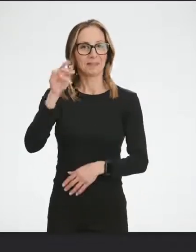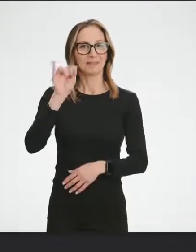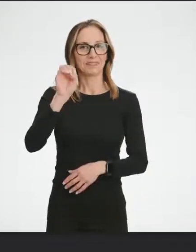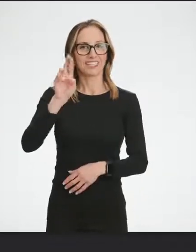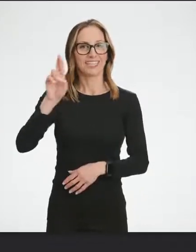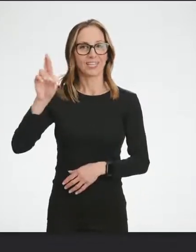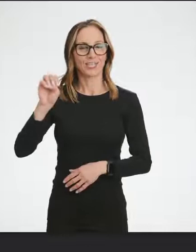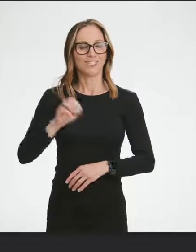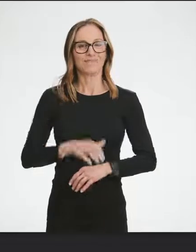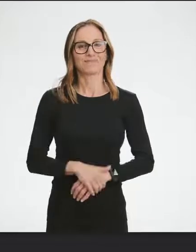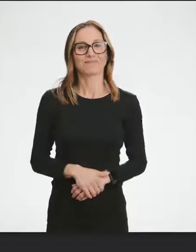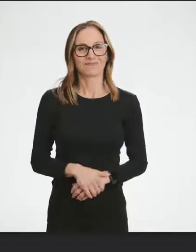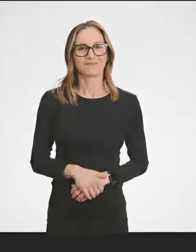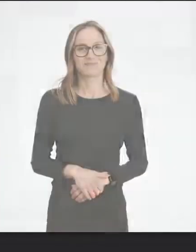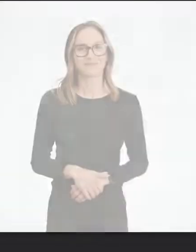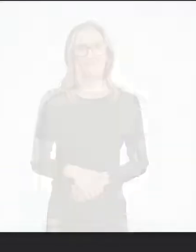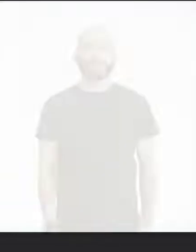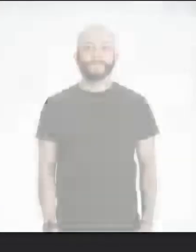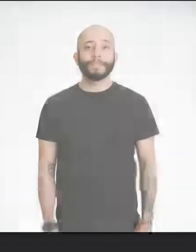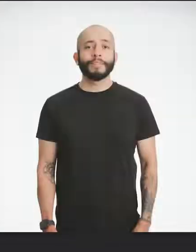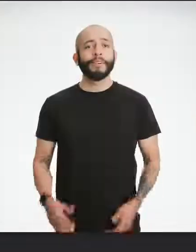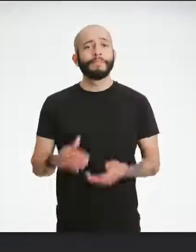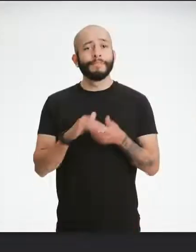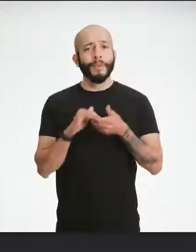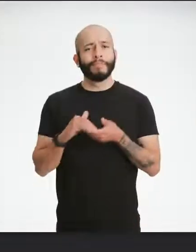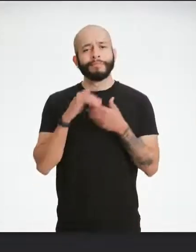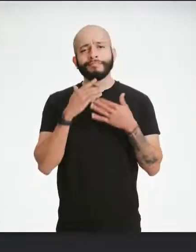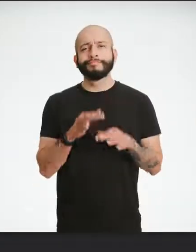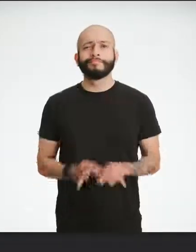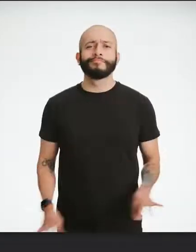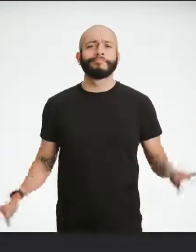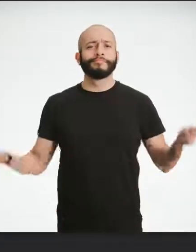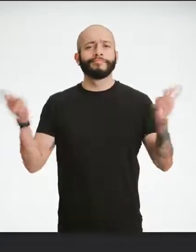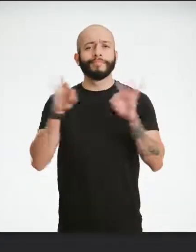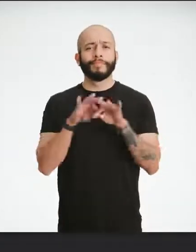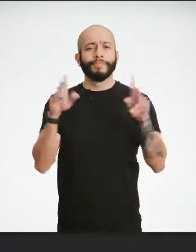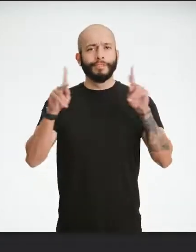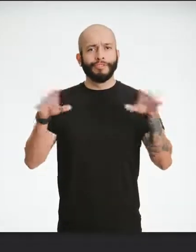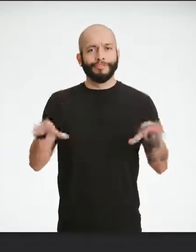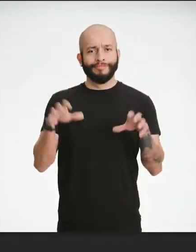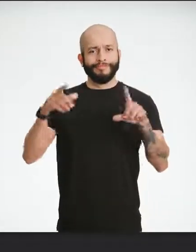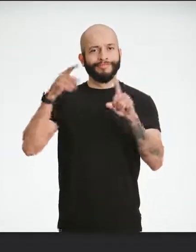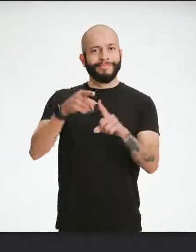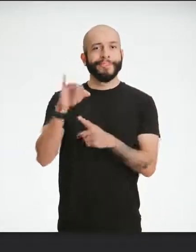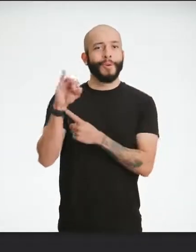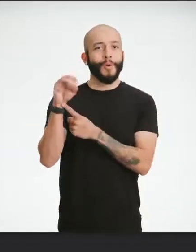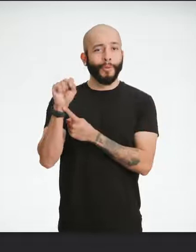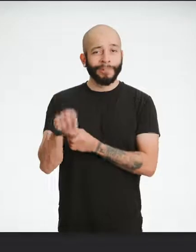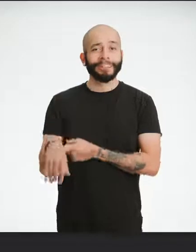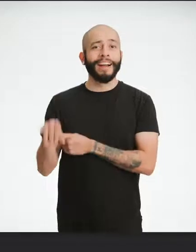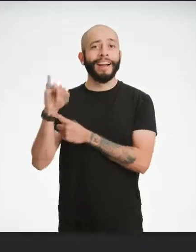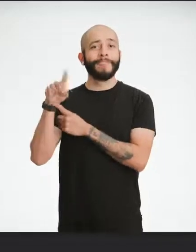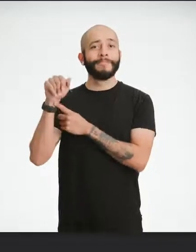Pierre de Fillipis: Collaboration is an important part of what people do on iOS, iPadOS, and macOS.